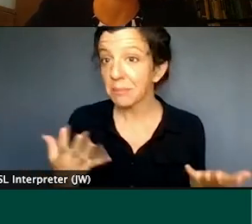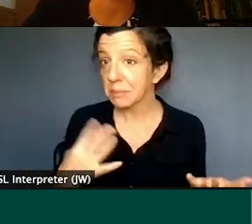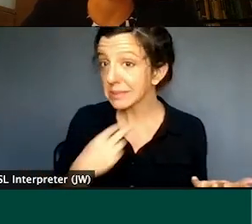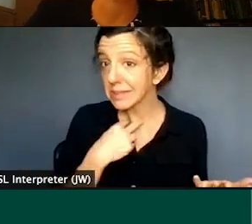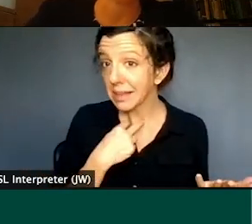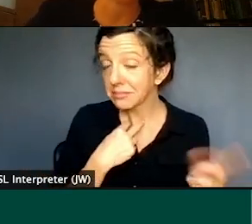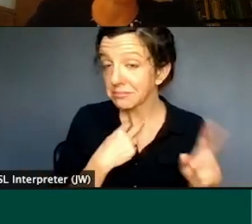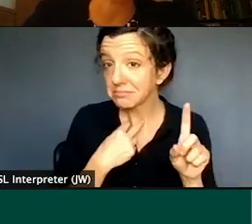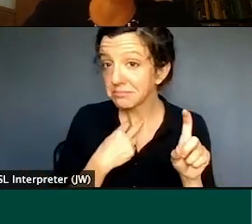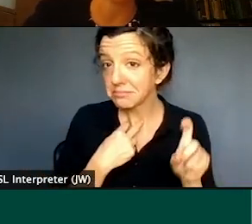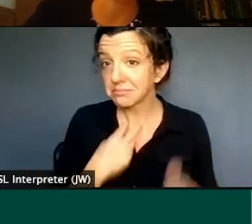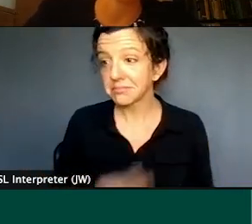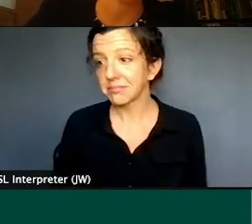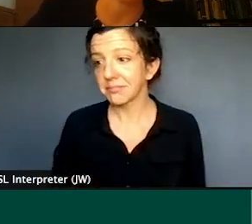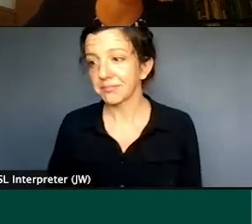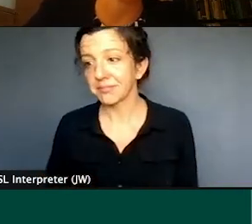that information publicly on their website.